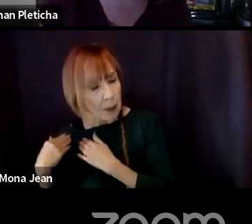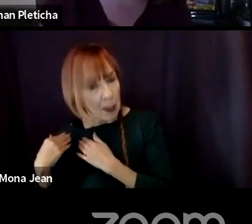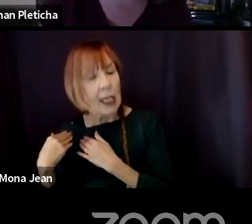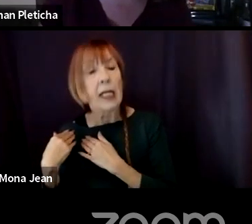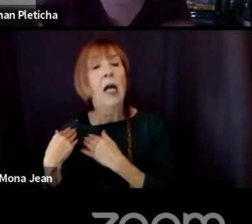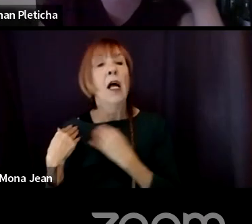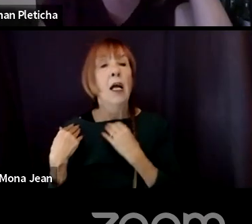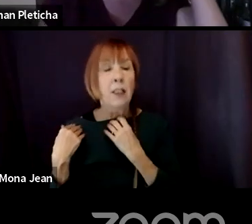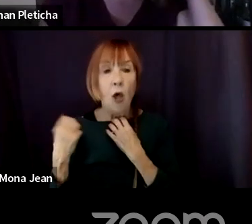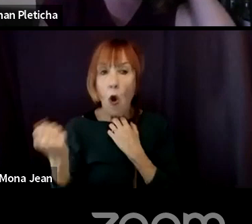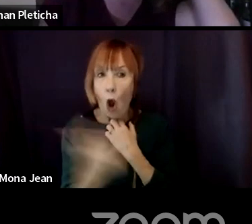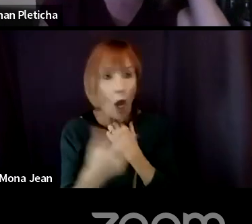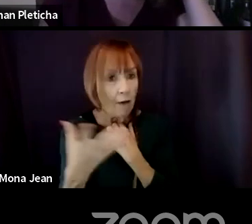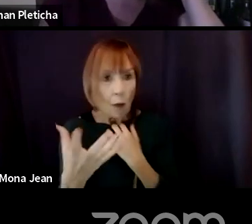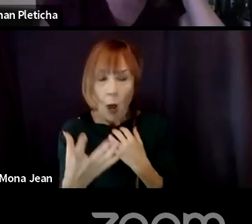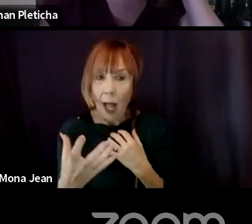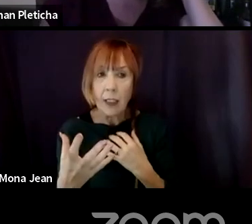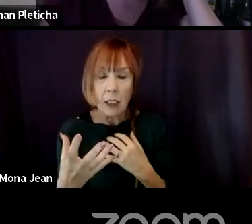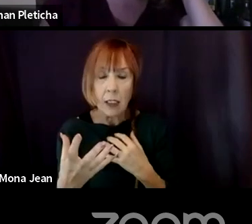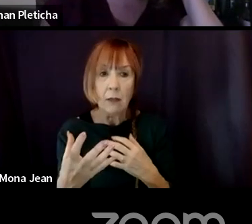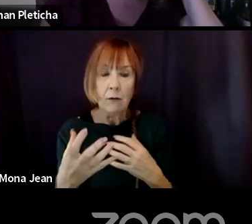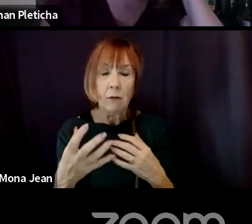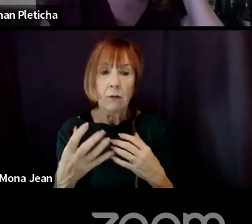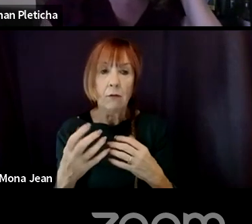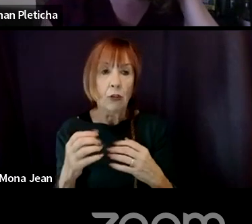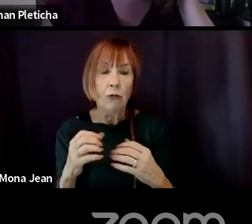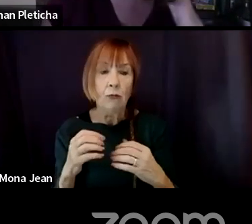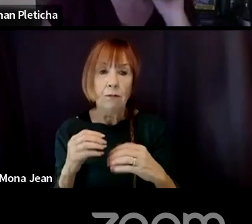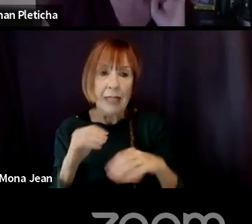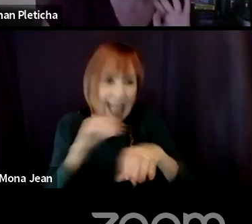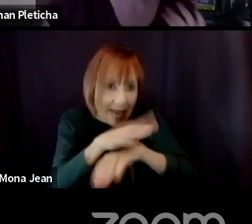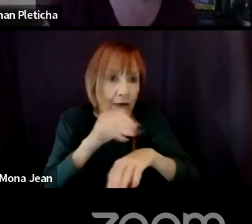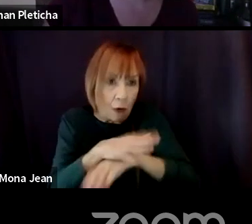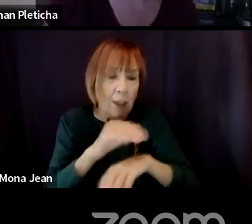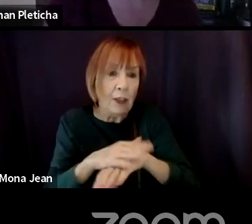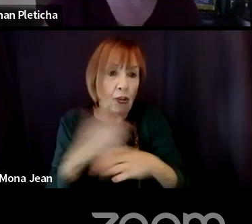And even if it's totally against what everybody else as agreed to.